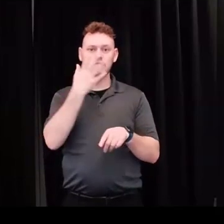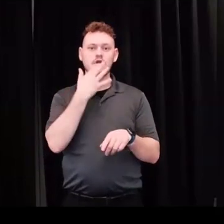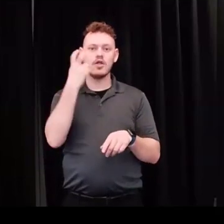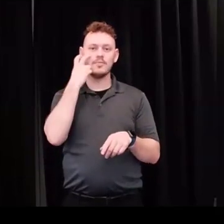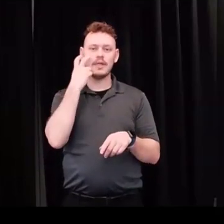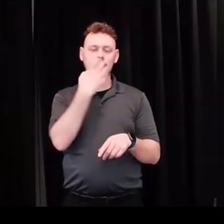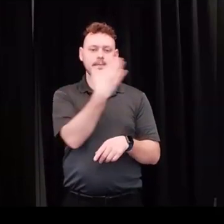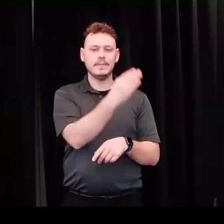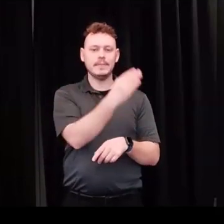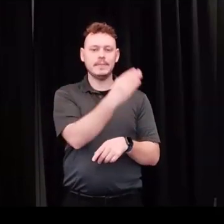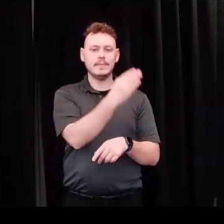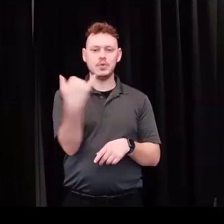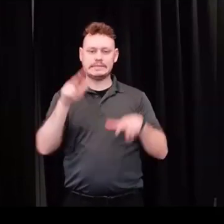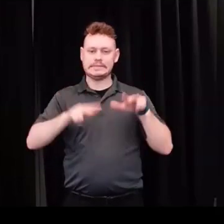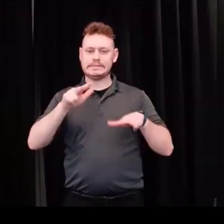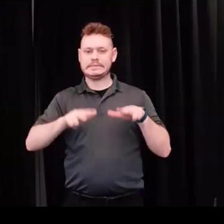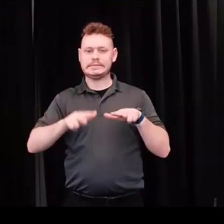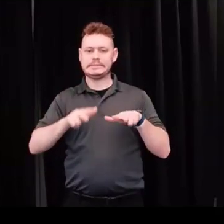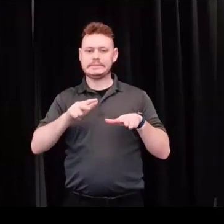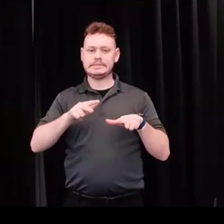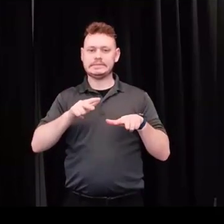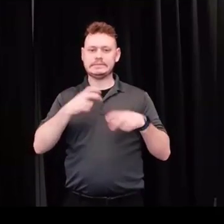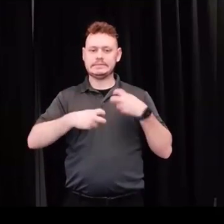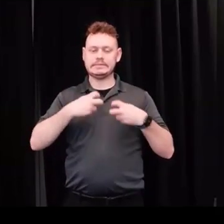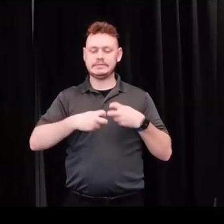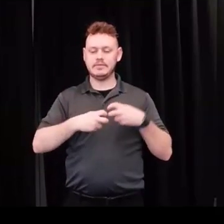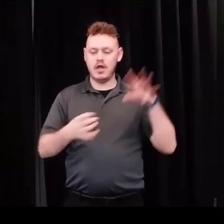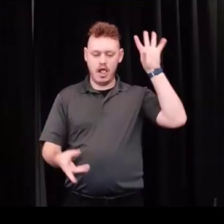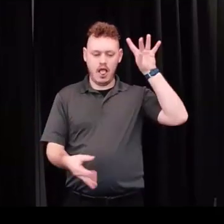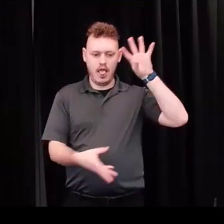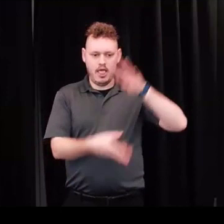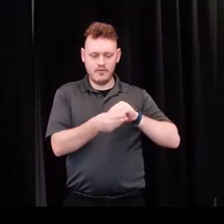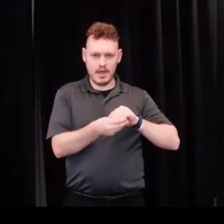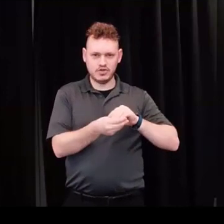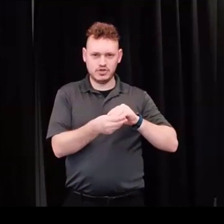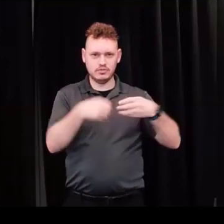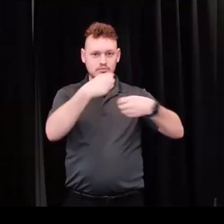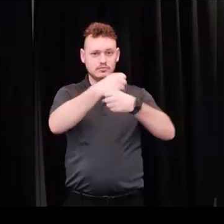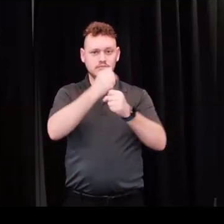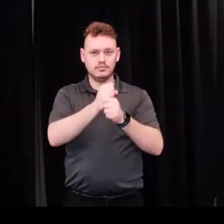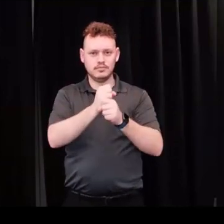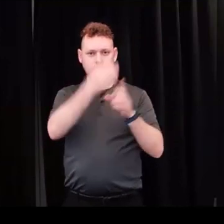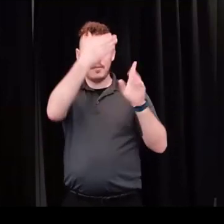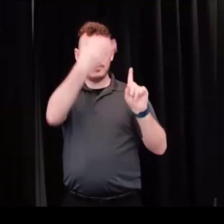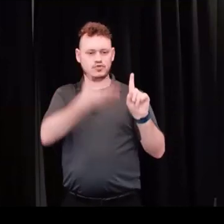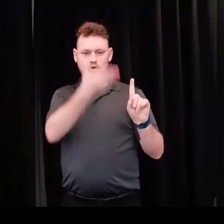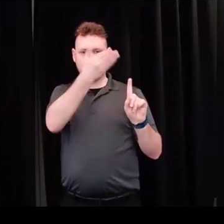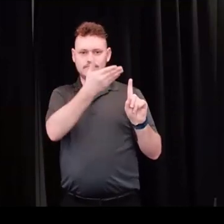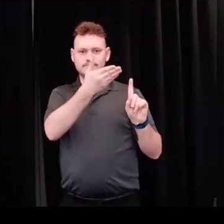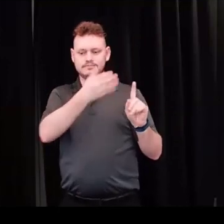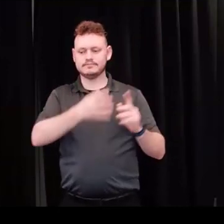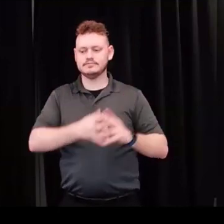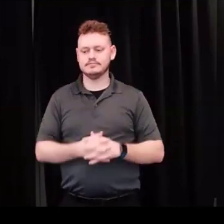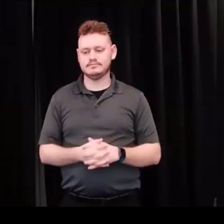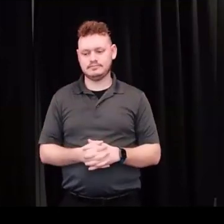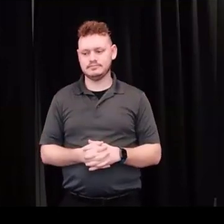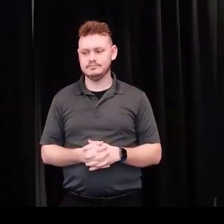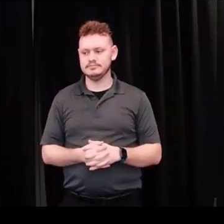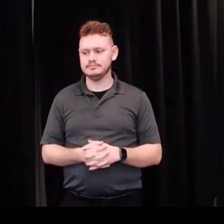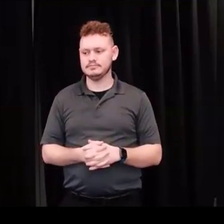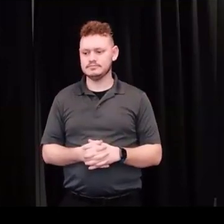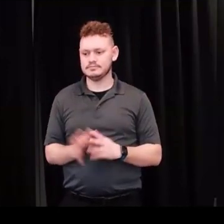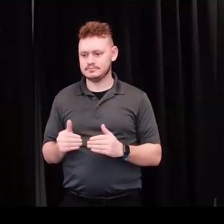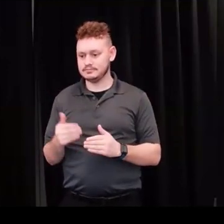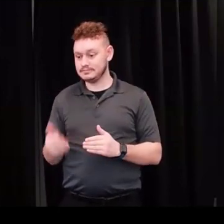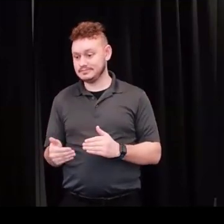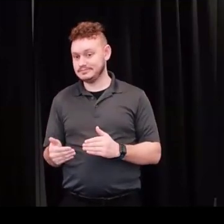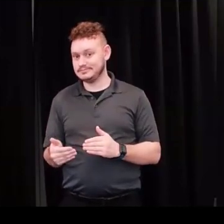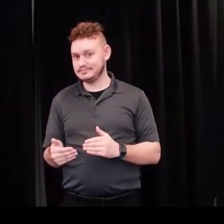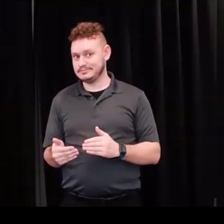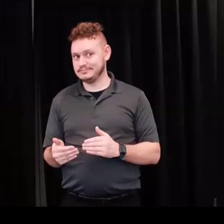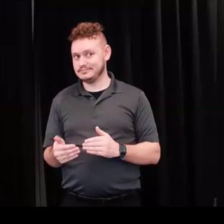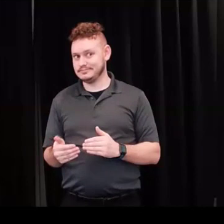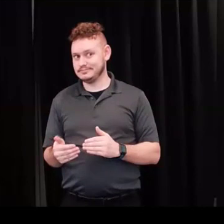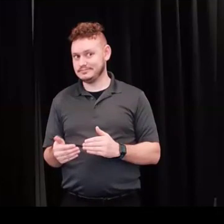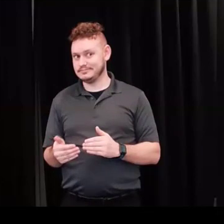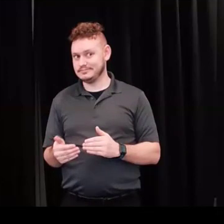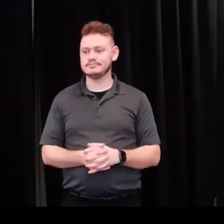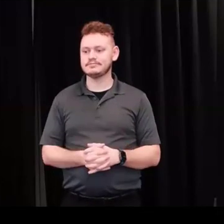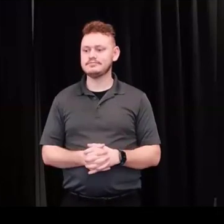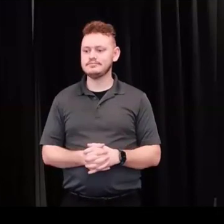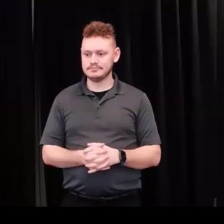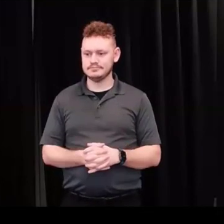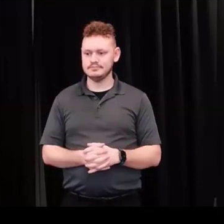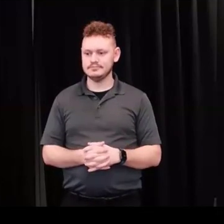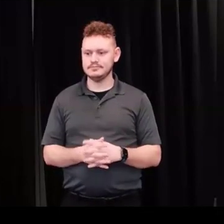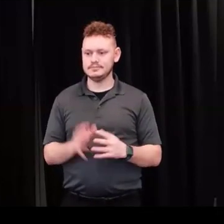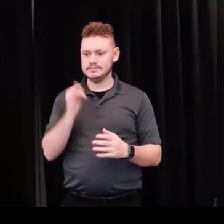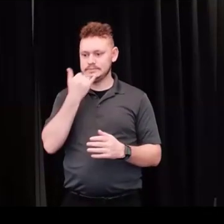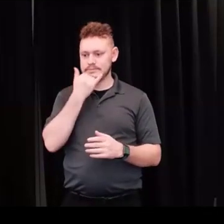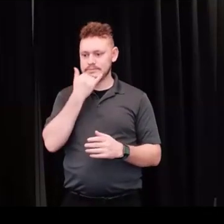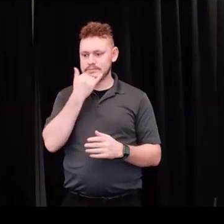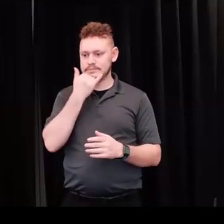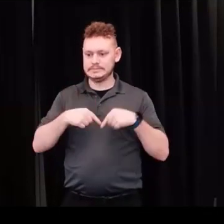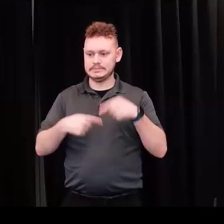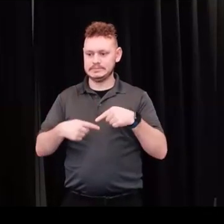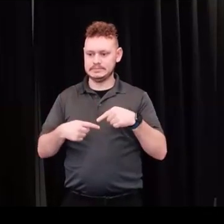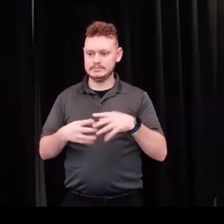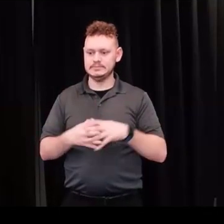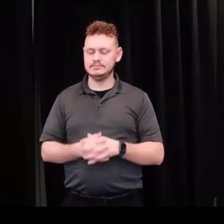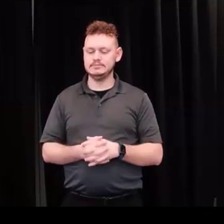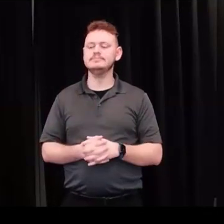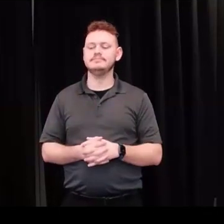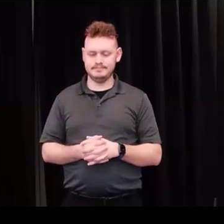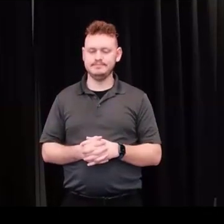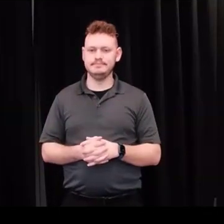going to take all of this information and put that together to create our persona. There we go. Okay.